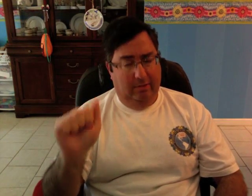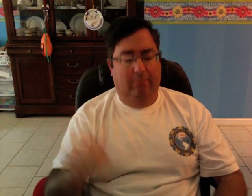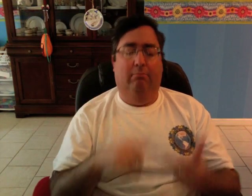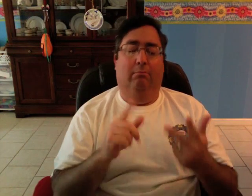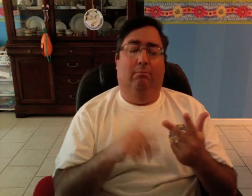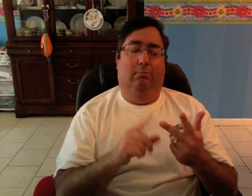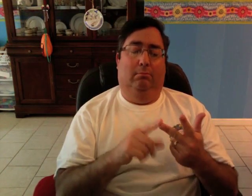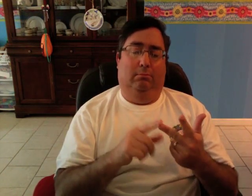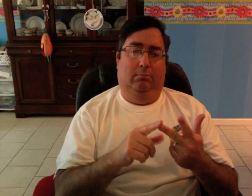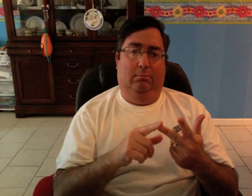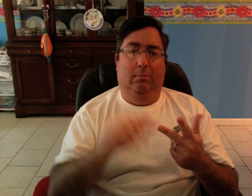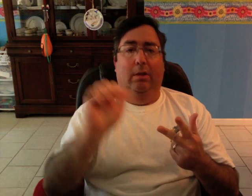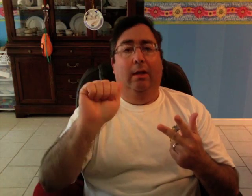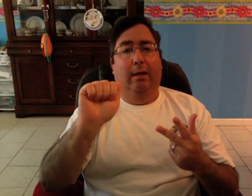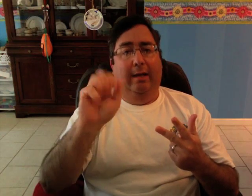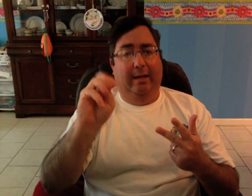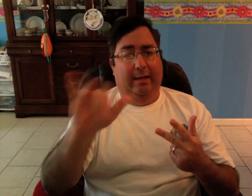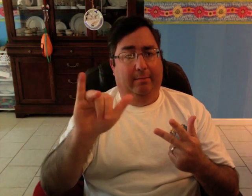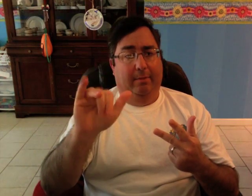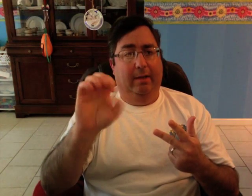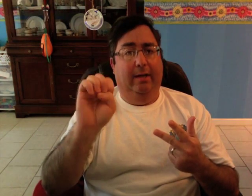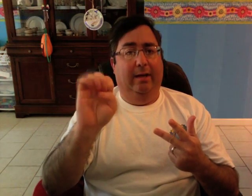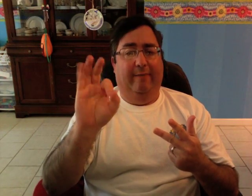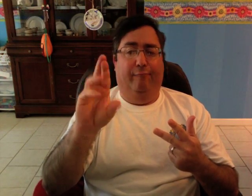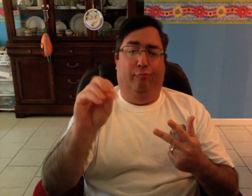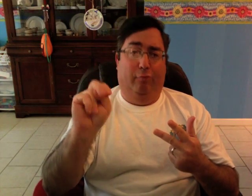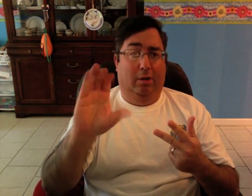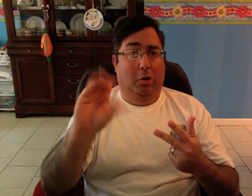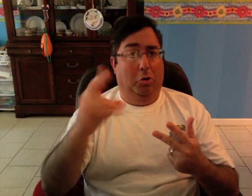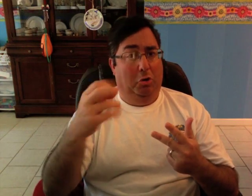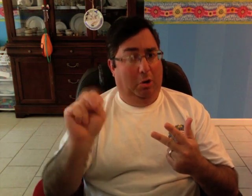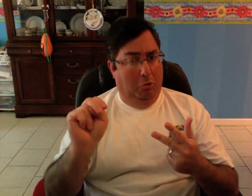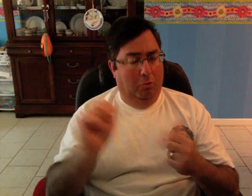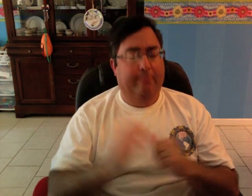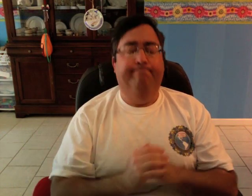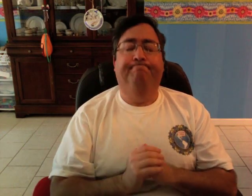and Amy Efron Cohen.